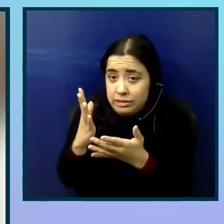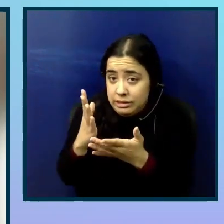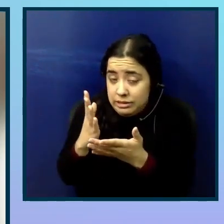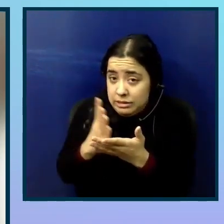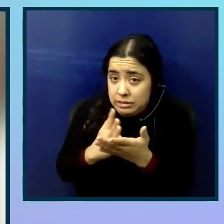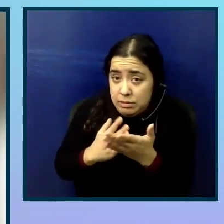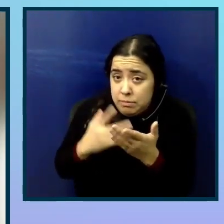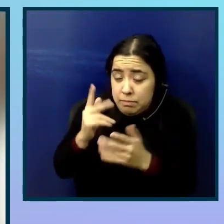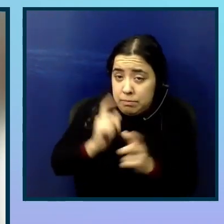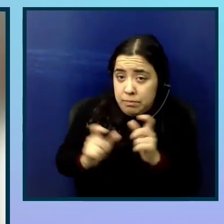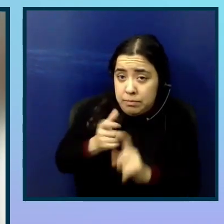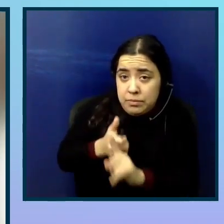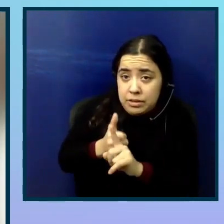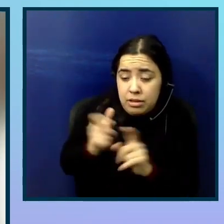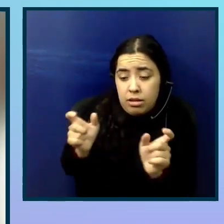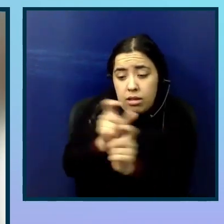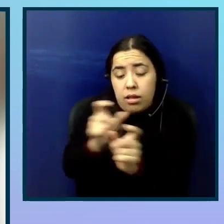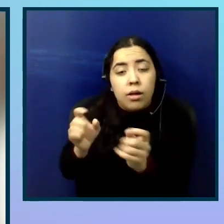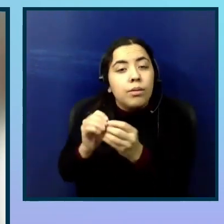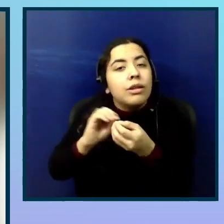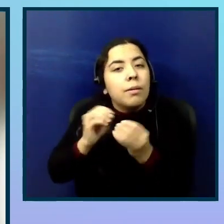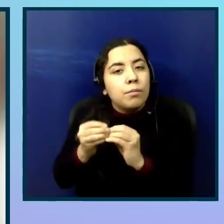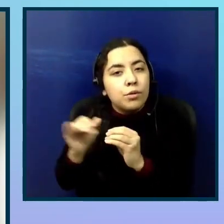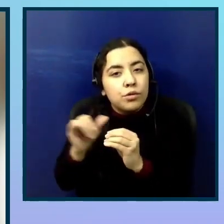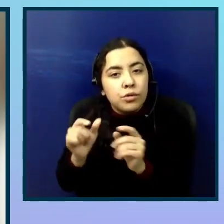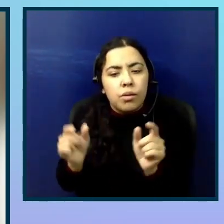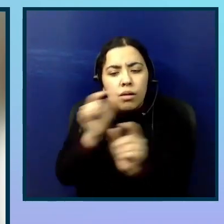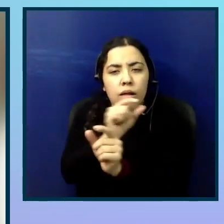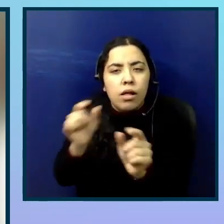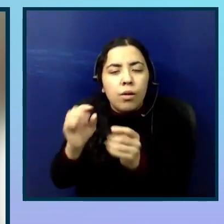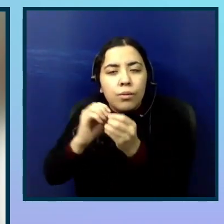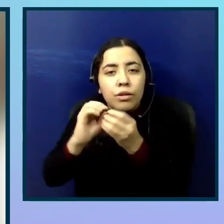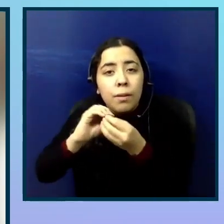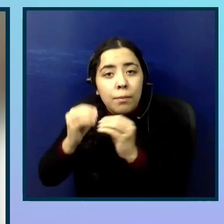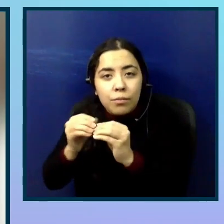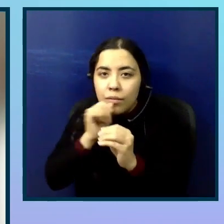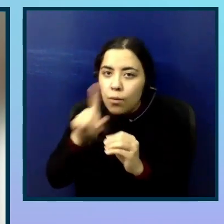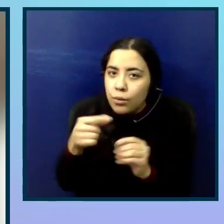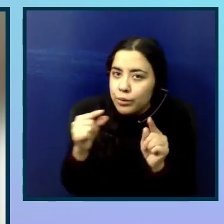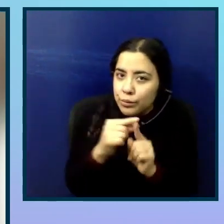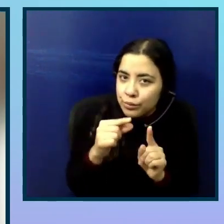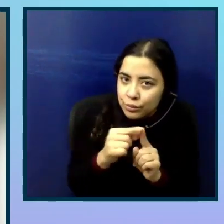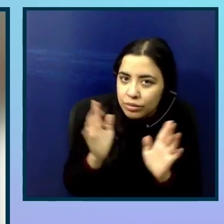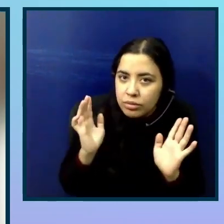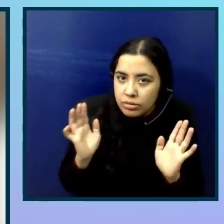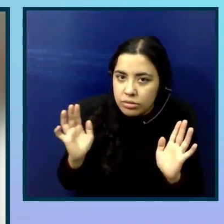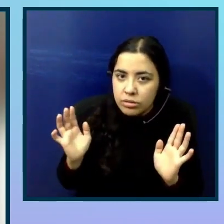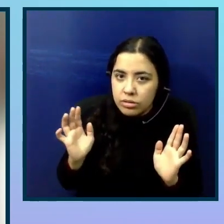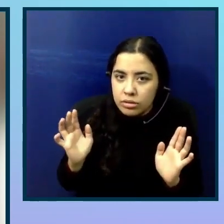have that same thing with numbers. You know and we use our different technologies.